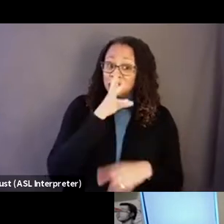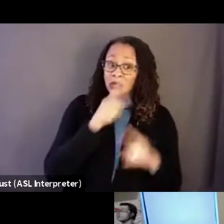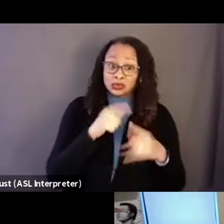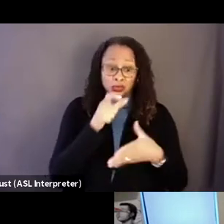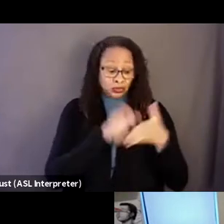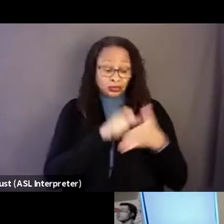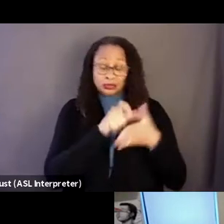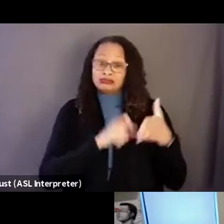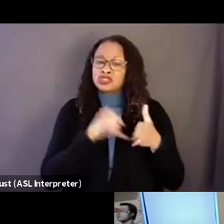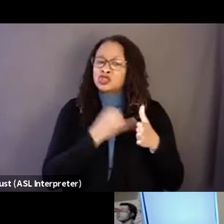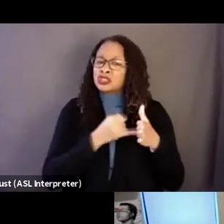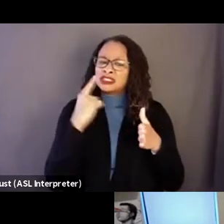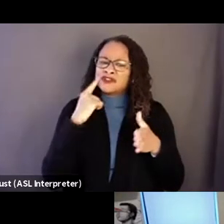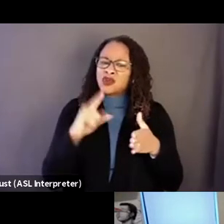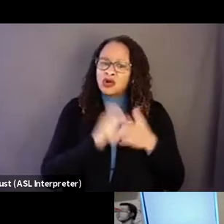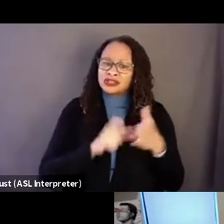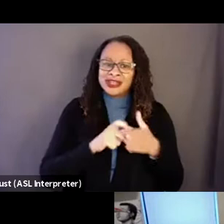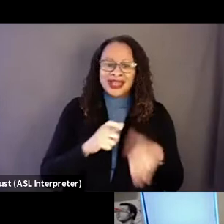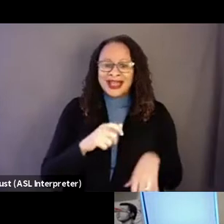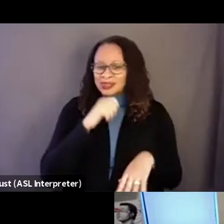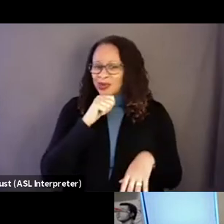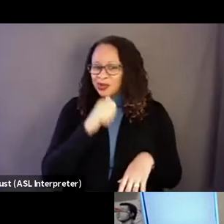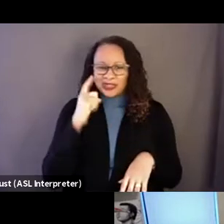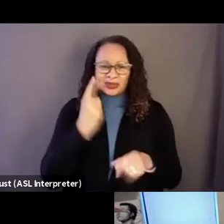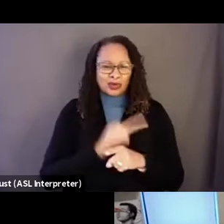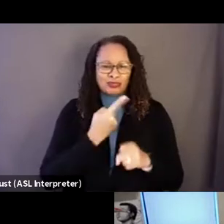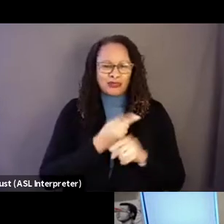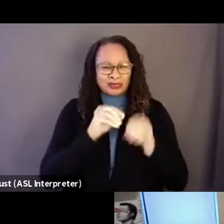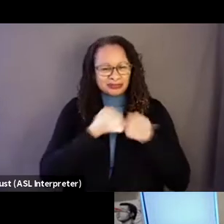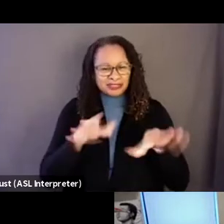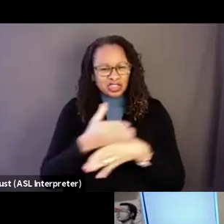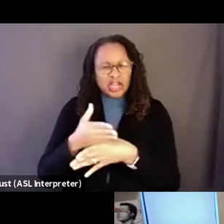but I don't think they appropriately got it out there the way I really want it to be out there.